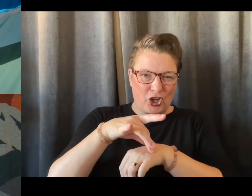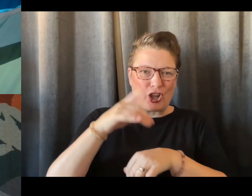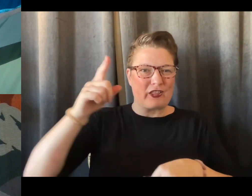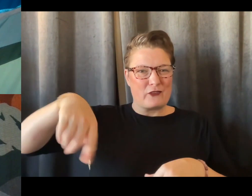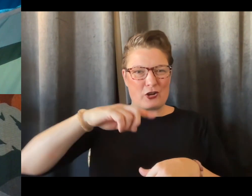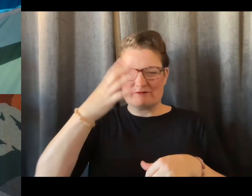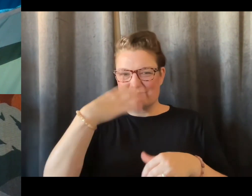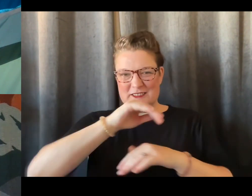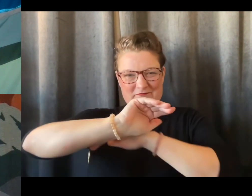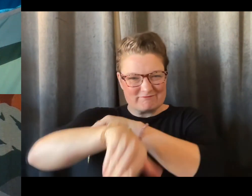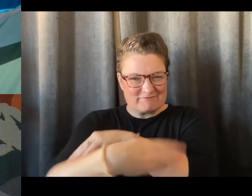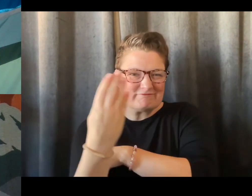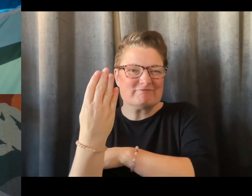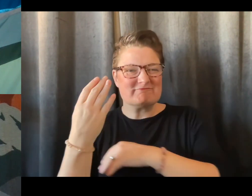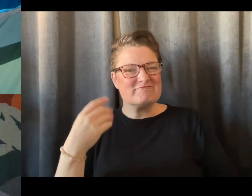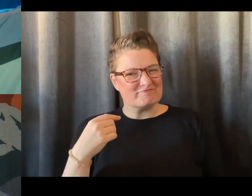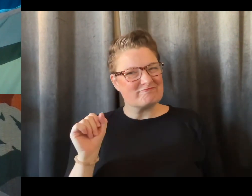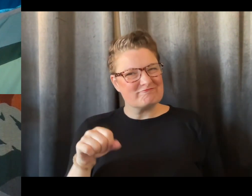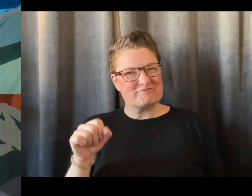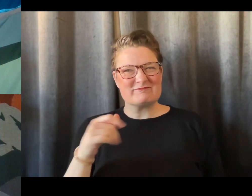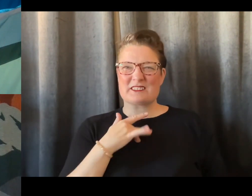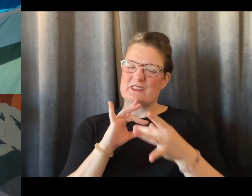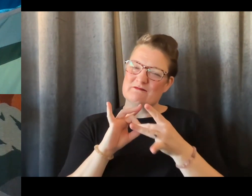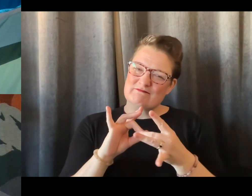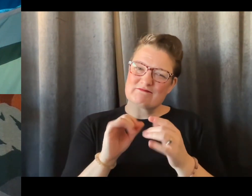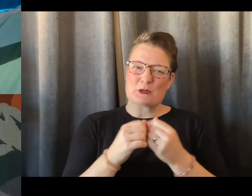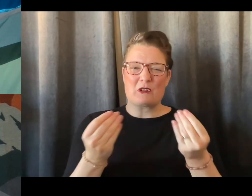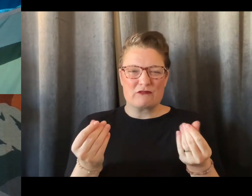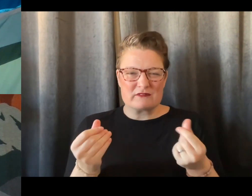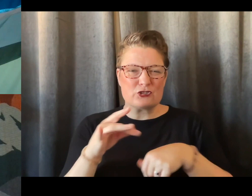You know, so that connection with the earth, the fear of animals